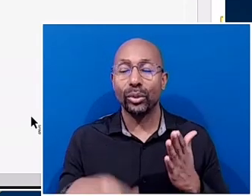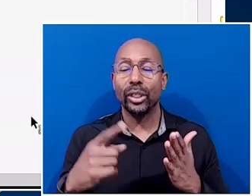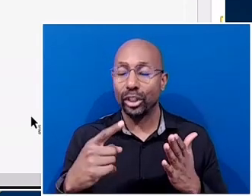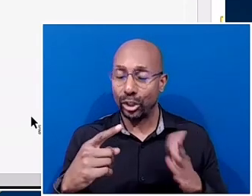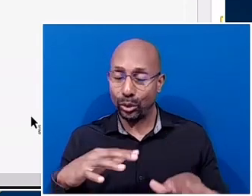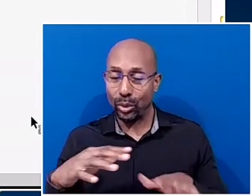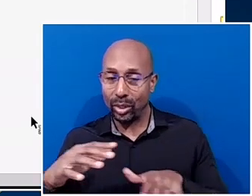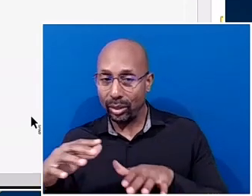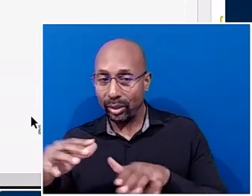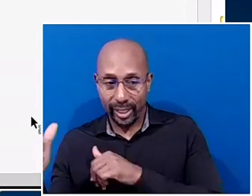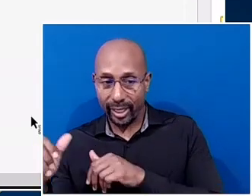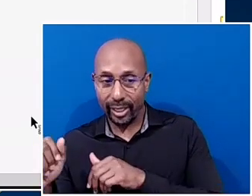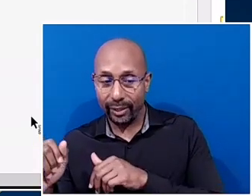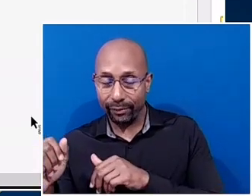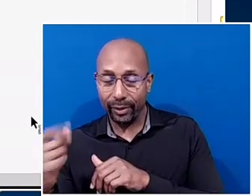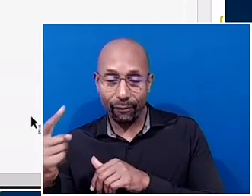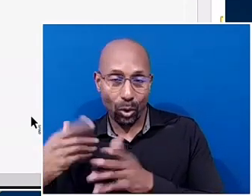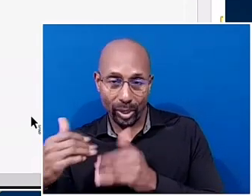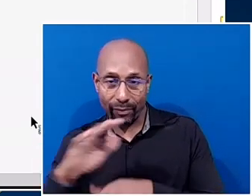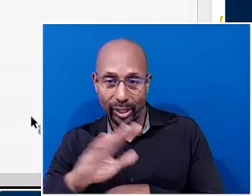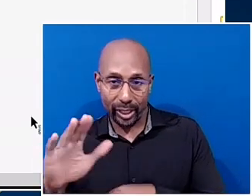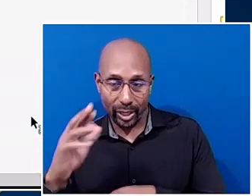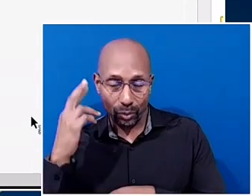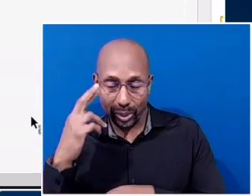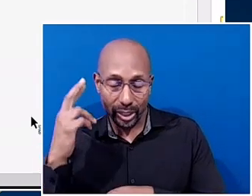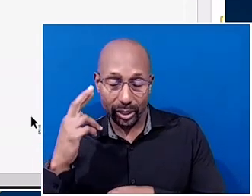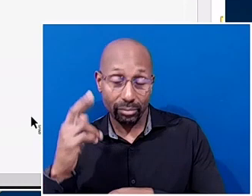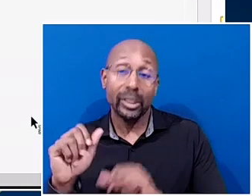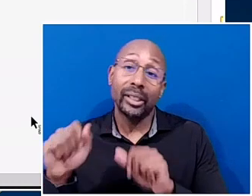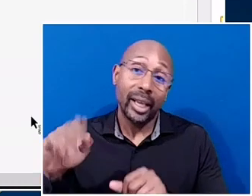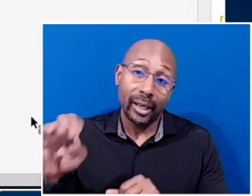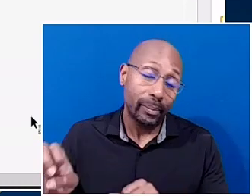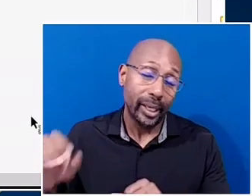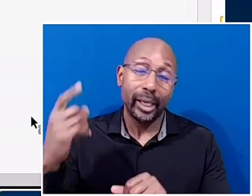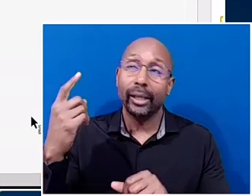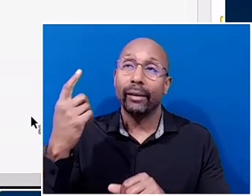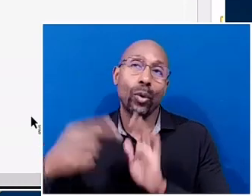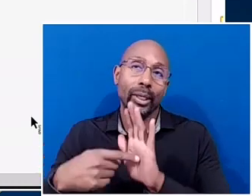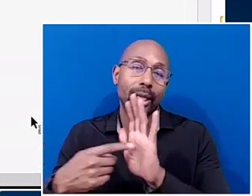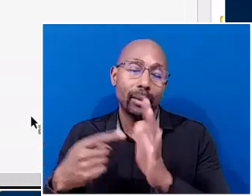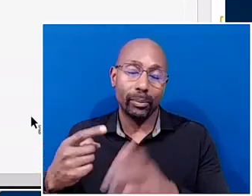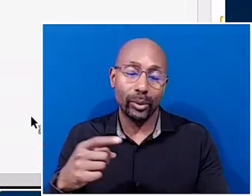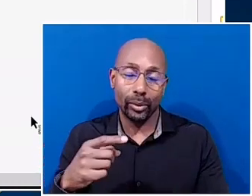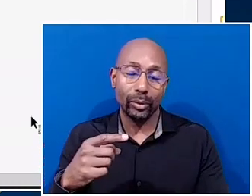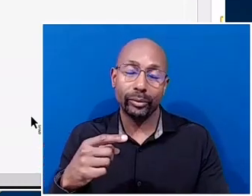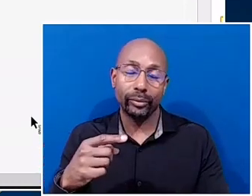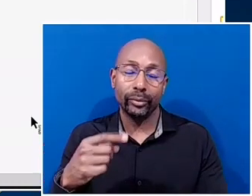Again, it could be because the facility in which they are incarcerated has locked